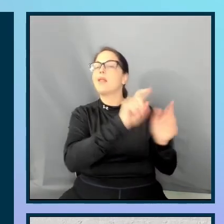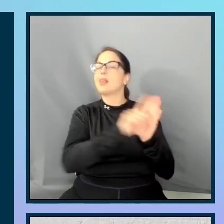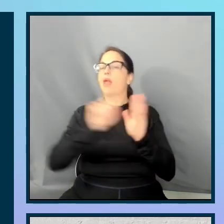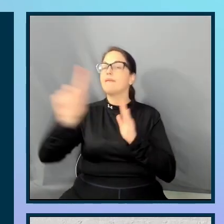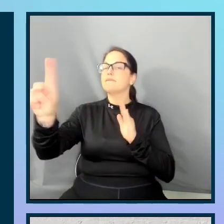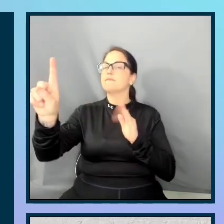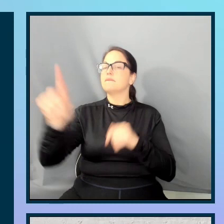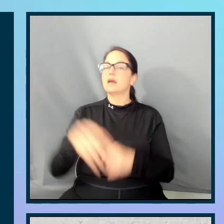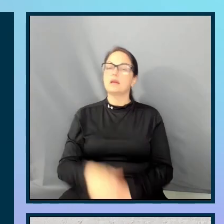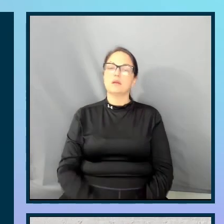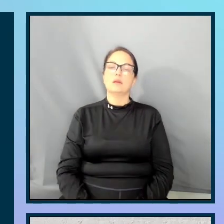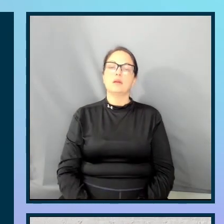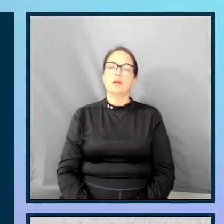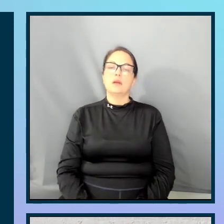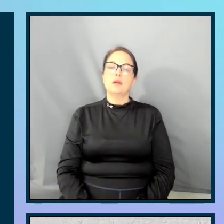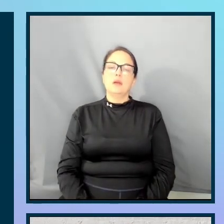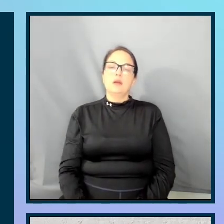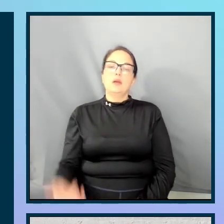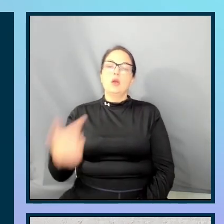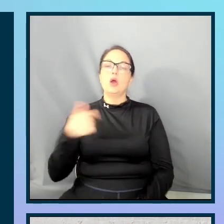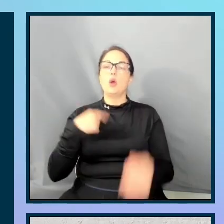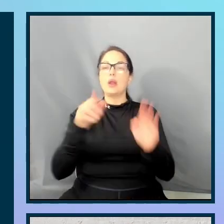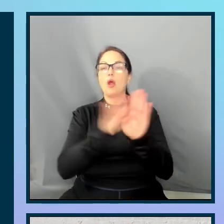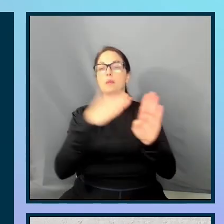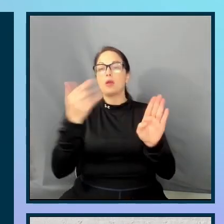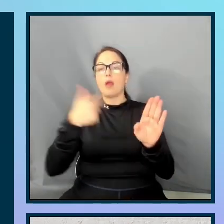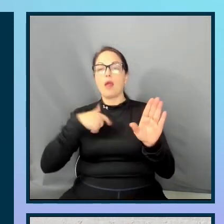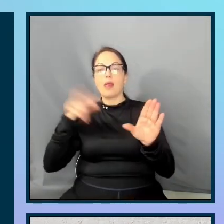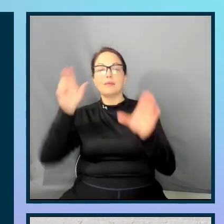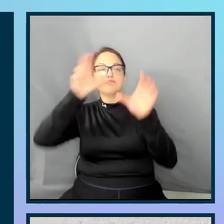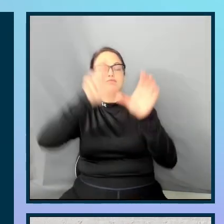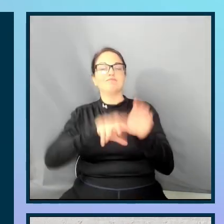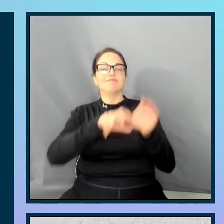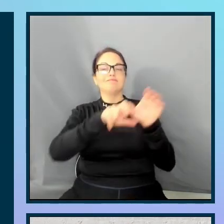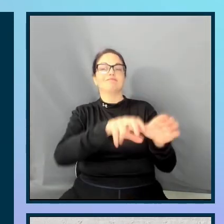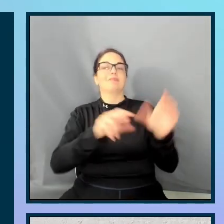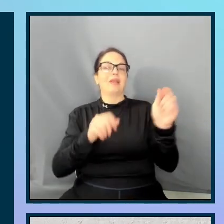When I opened the car door, I jumped in and proudly handed my dad back his 50 cents.